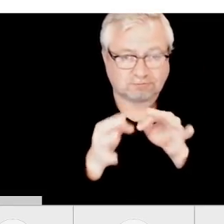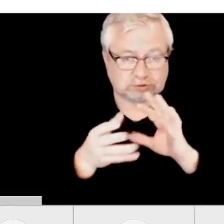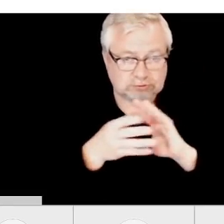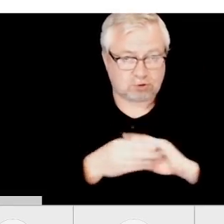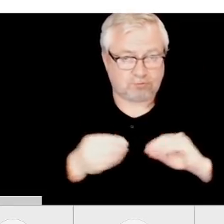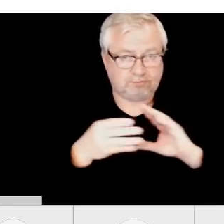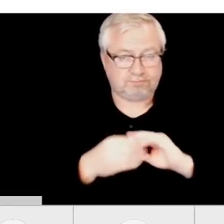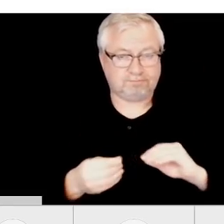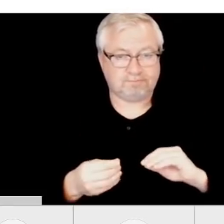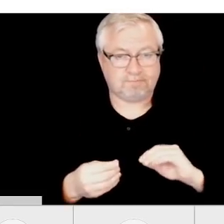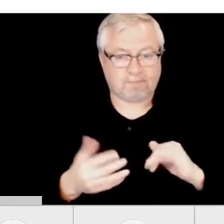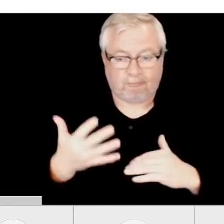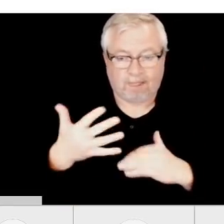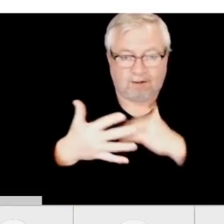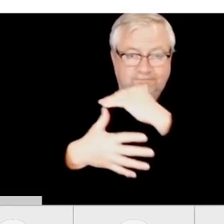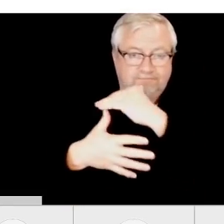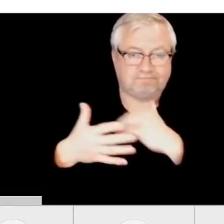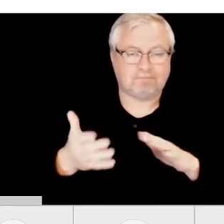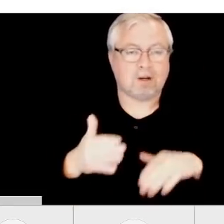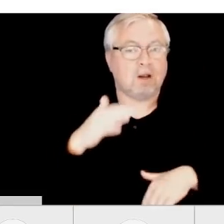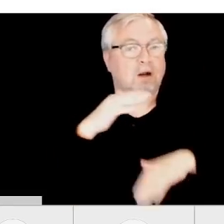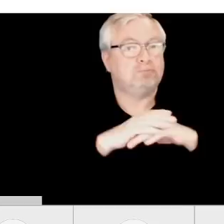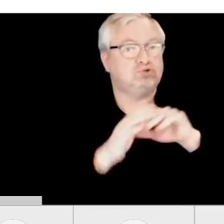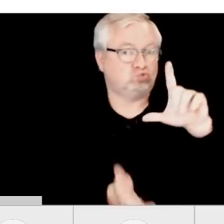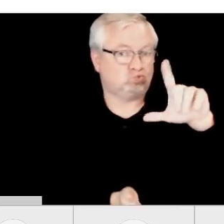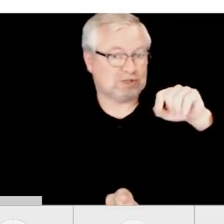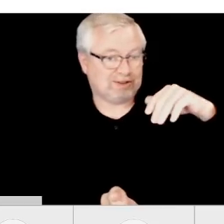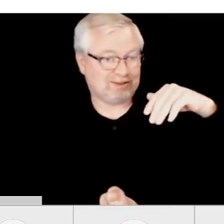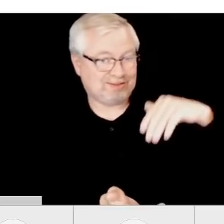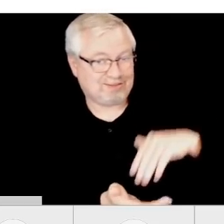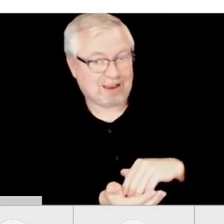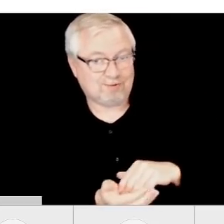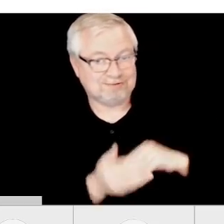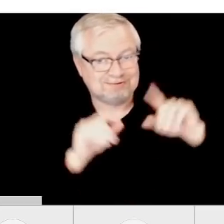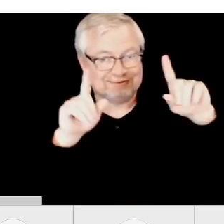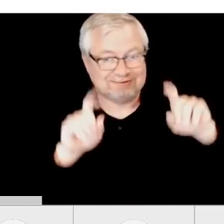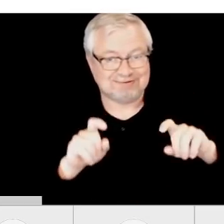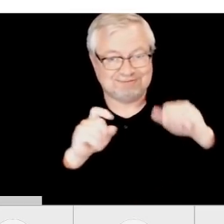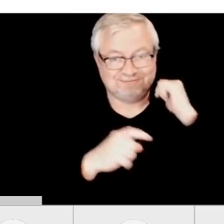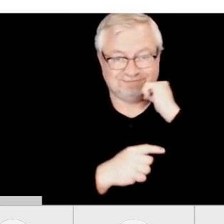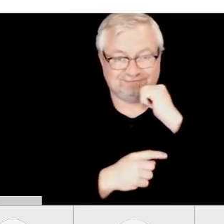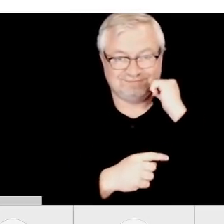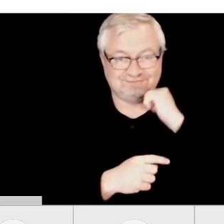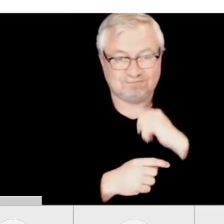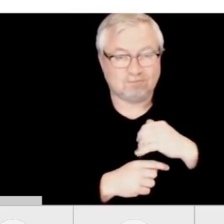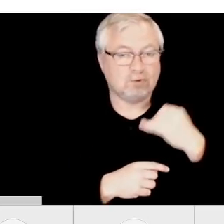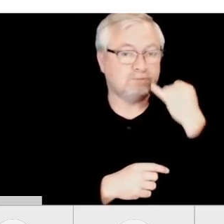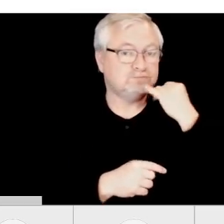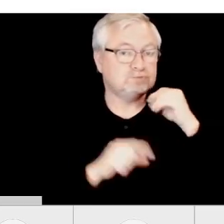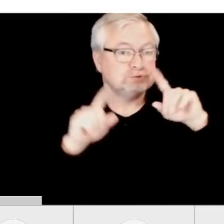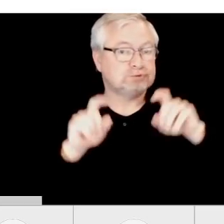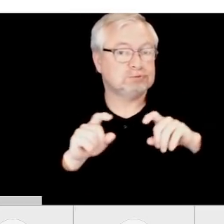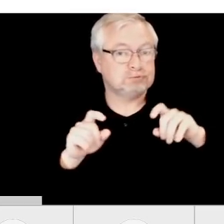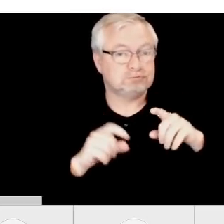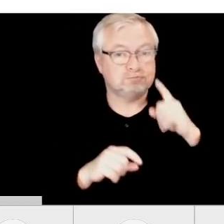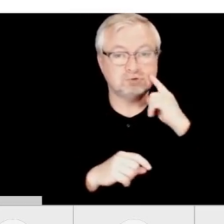at 10 and 20,000. So to the extent that there are multiple tests done for individuals